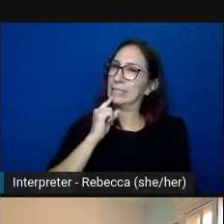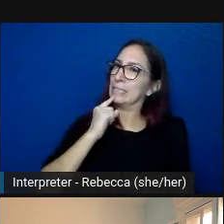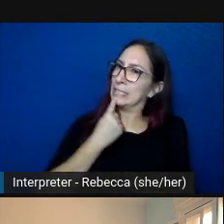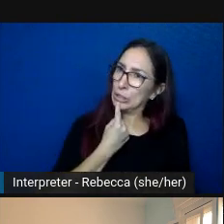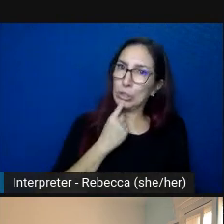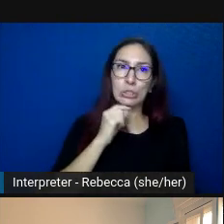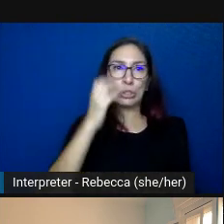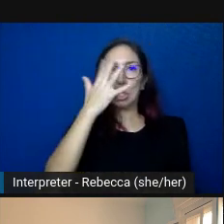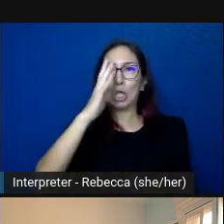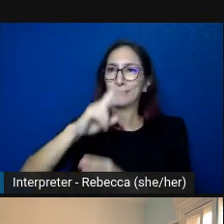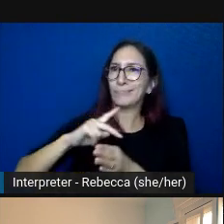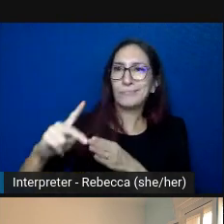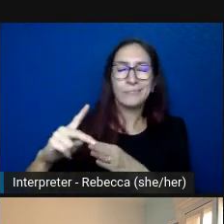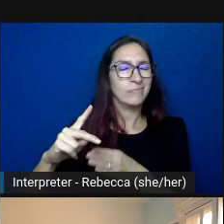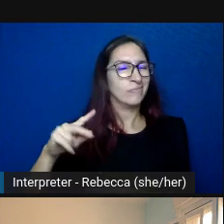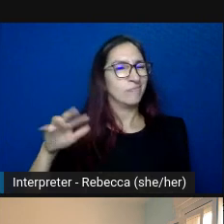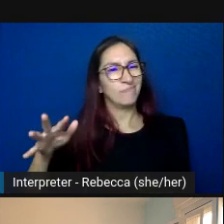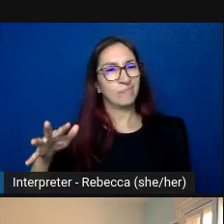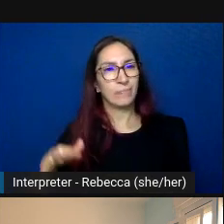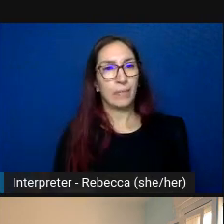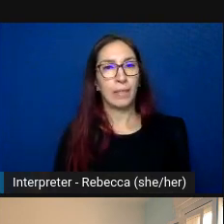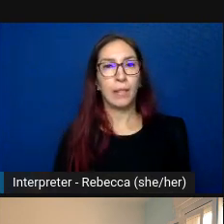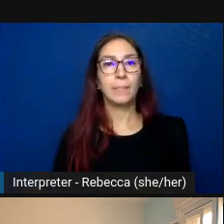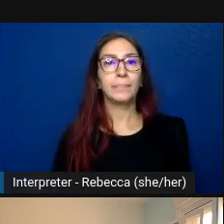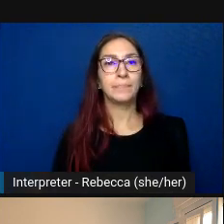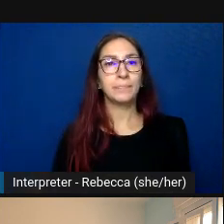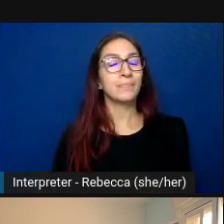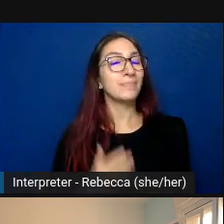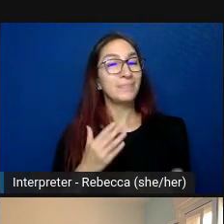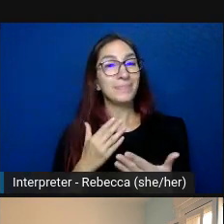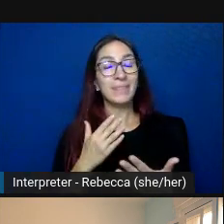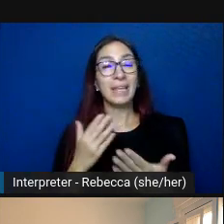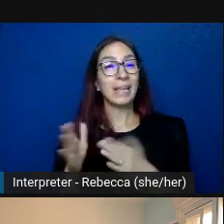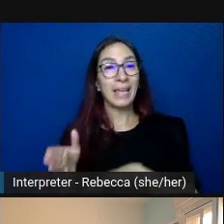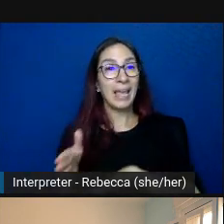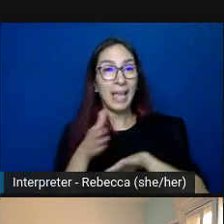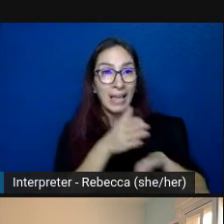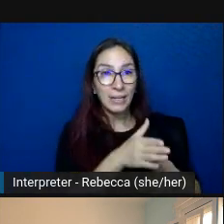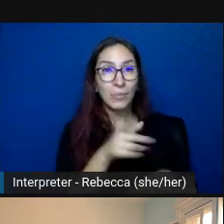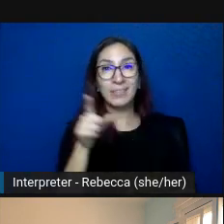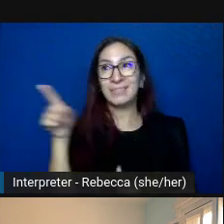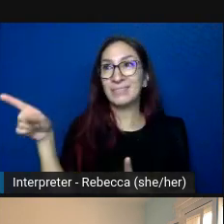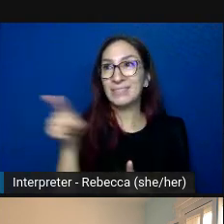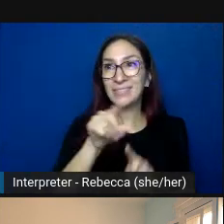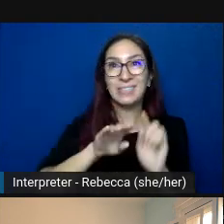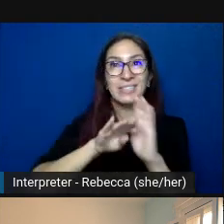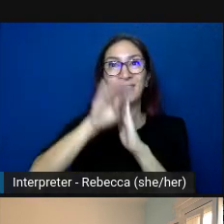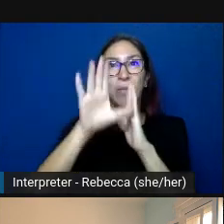Anyway, those developers who were aware of the accessibility features